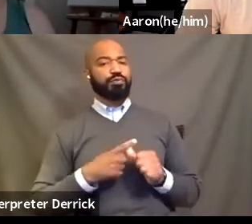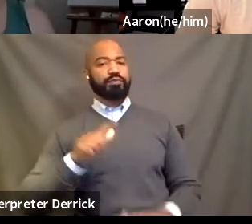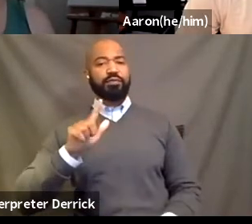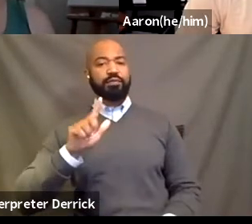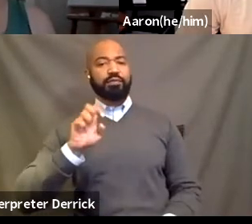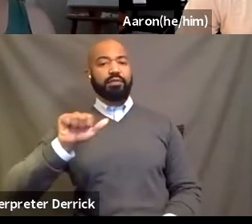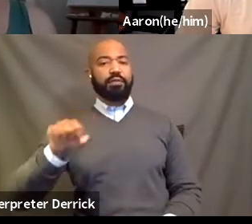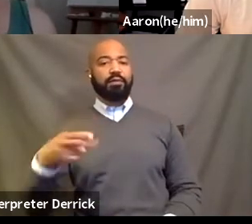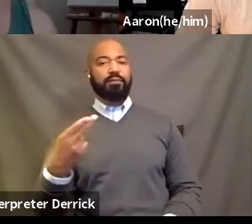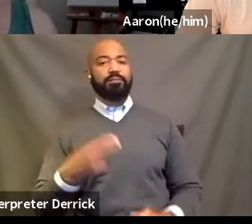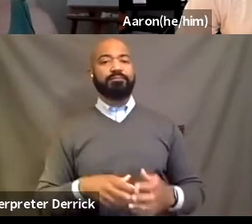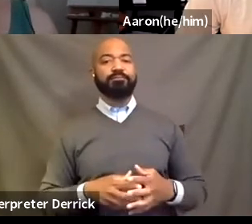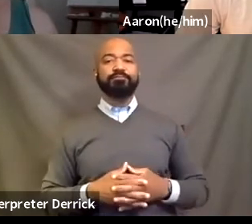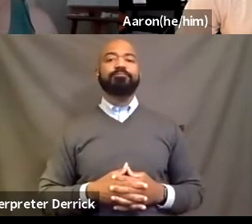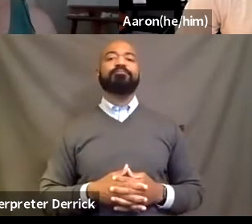Leah (she/her): And who who it's for intentionally or not.